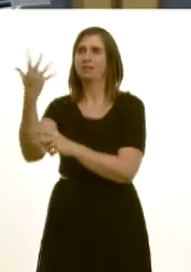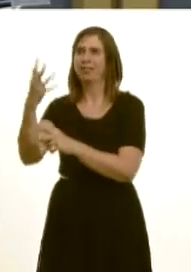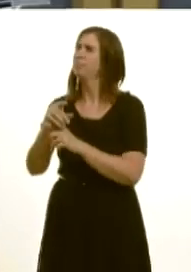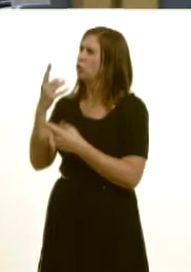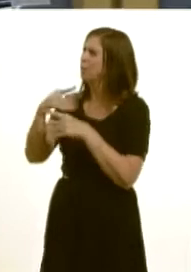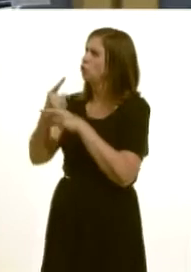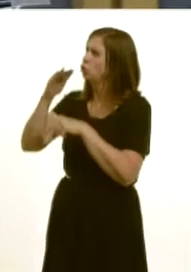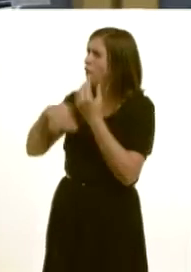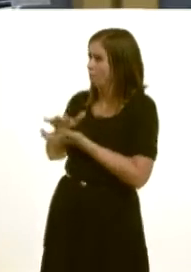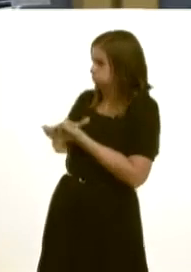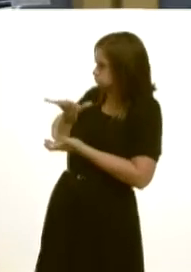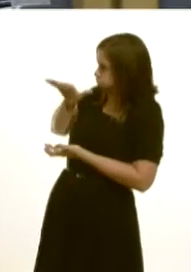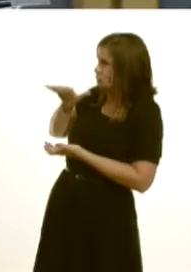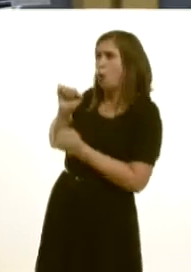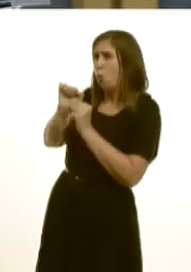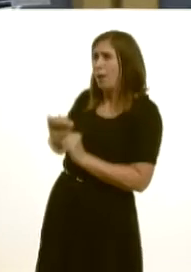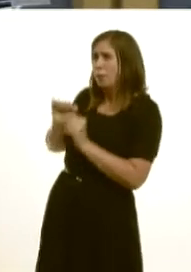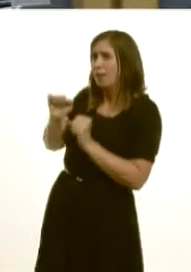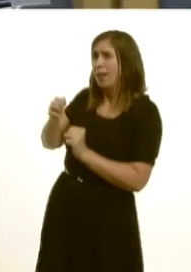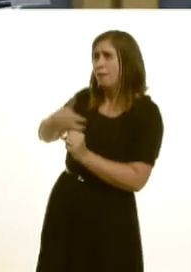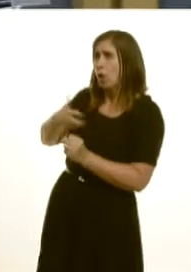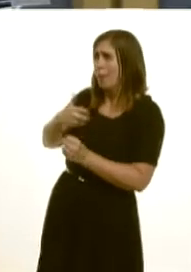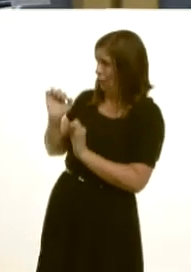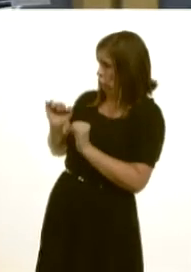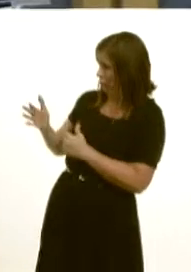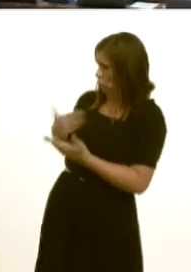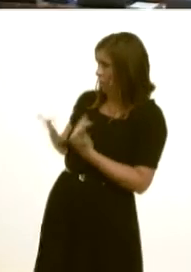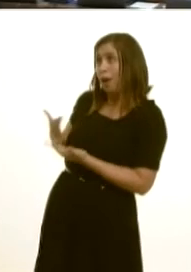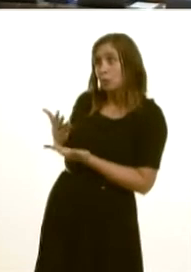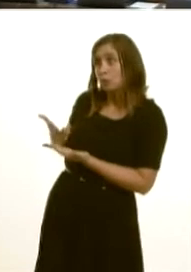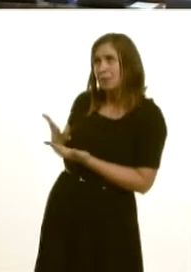and suggested that there was a backlog of complaints. I am not clear that there is evidence